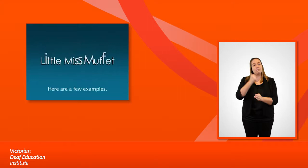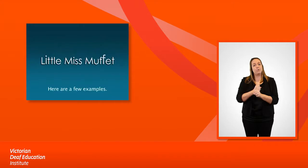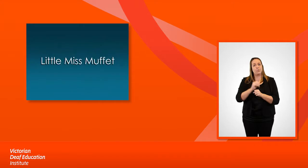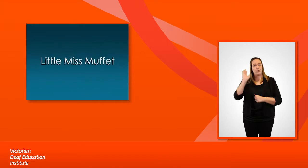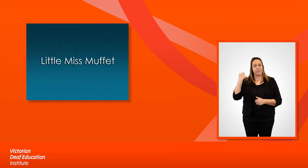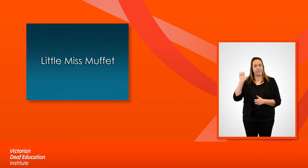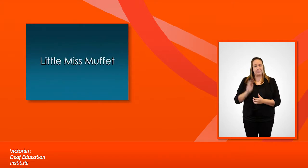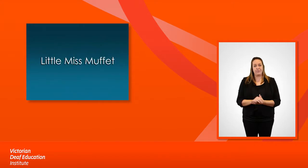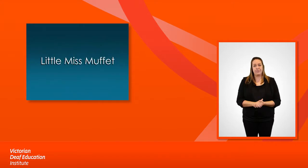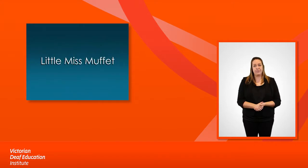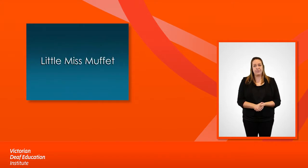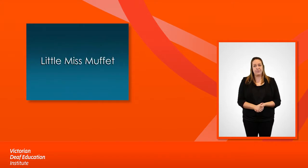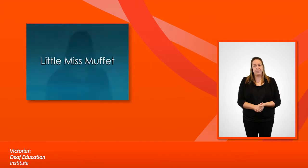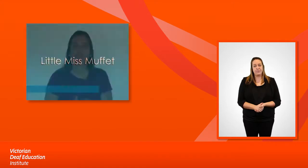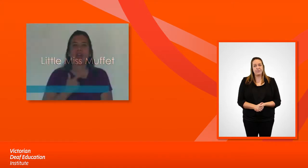"Little Miss Muffet".